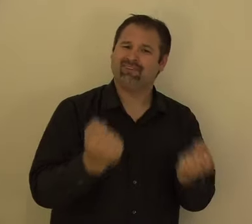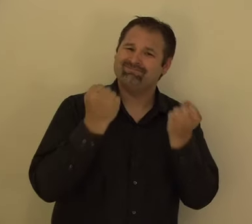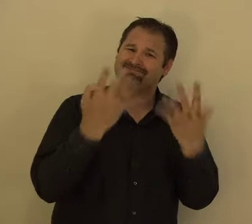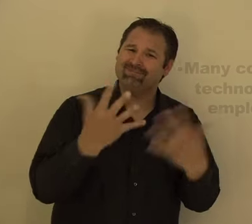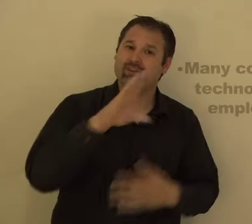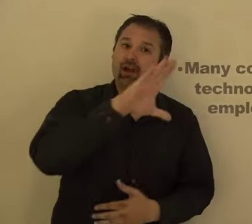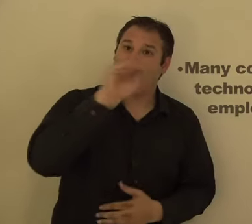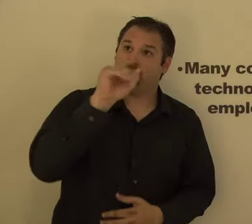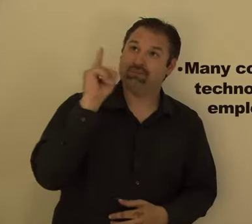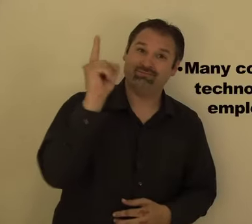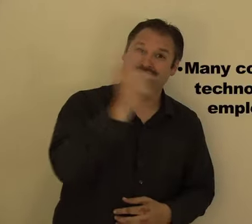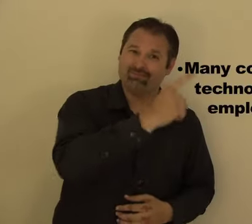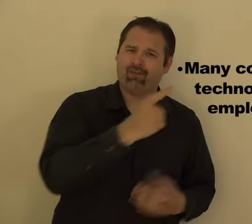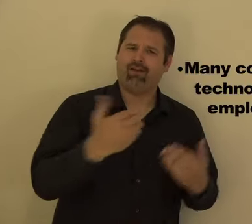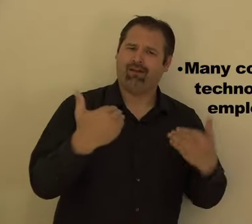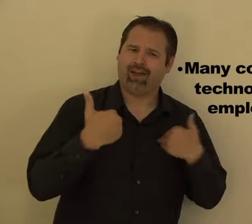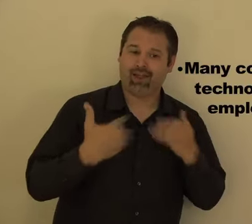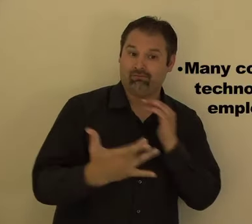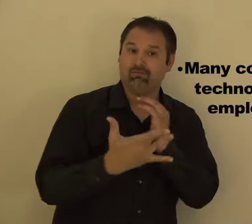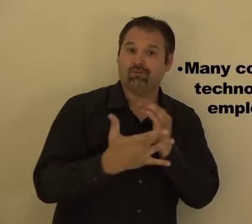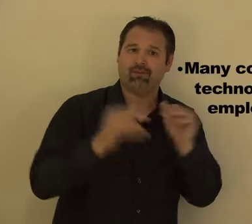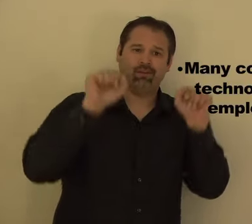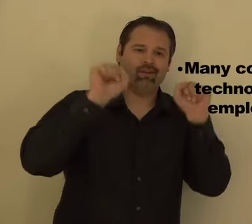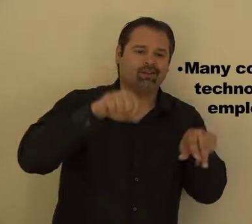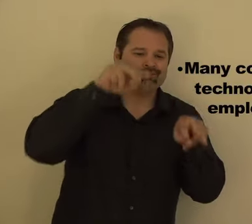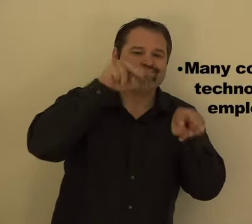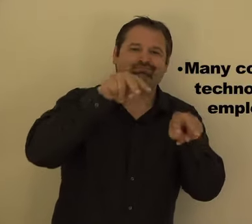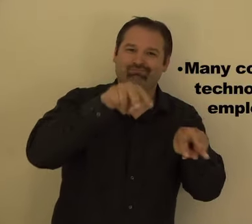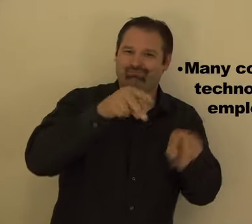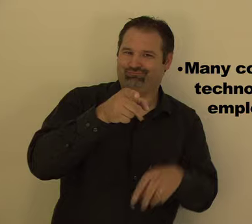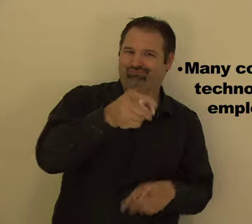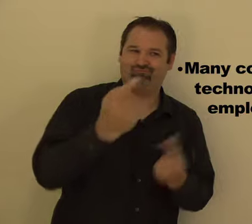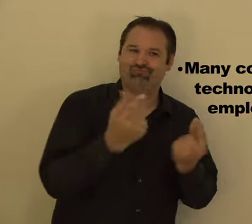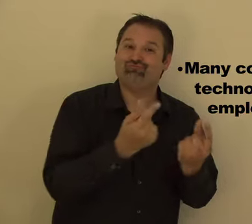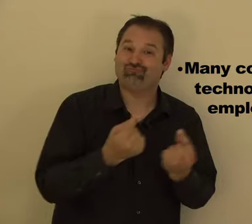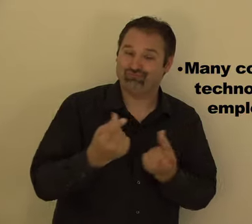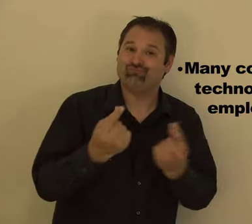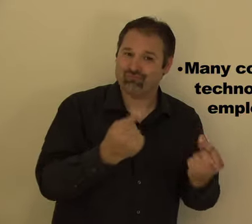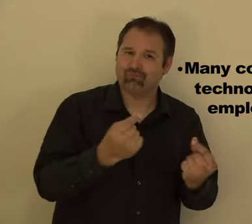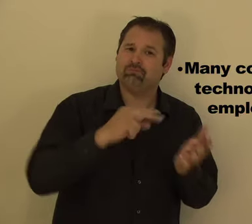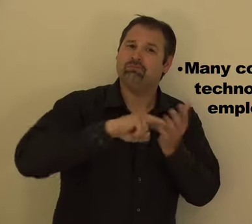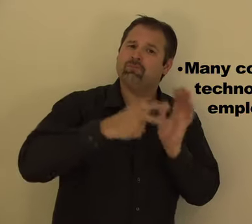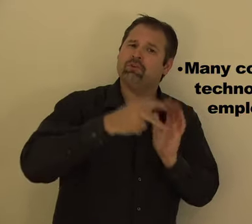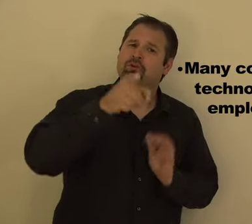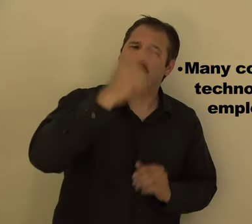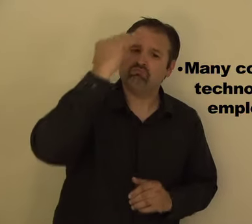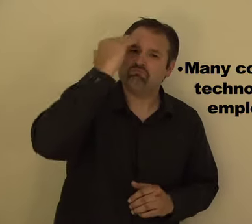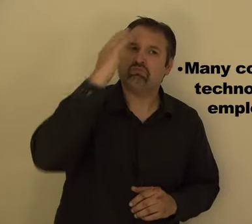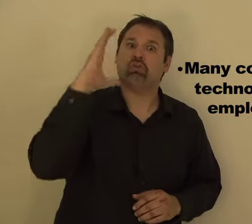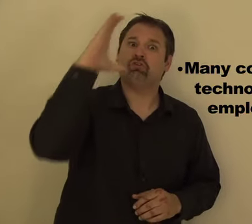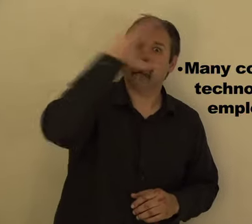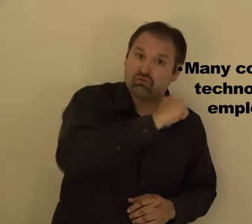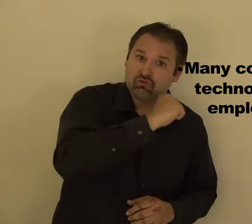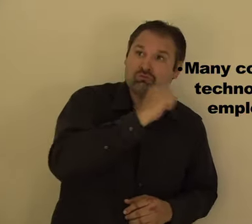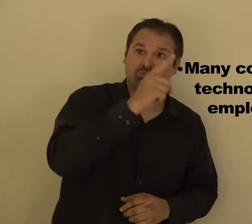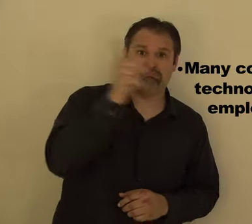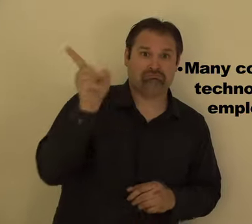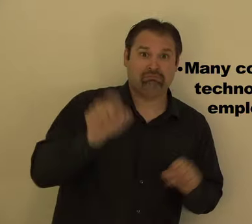assume that others will read and monitor anything you send.